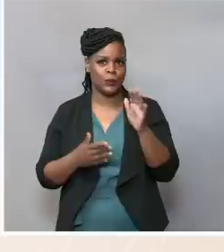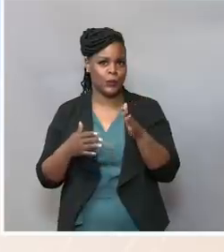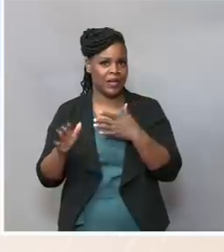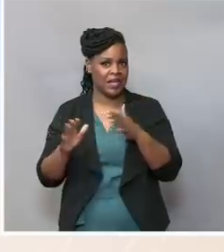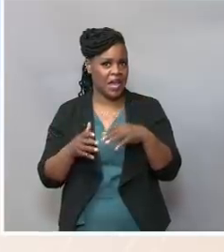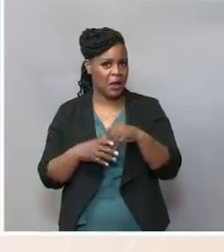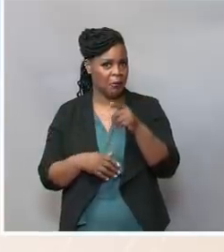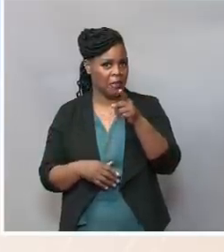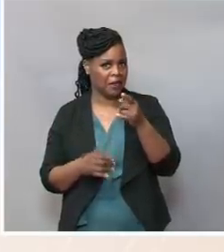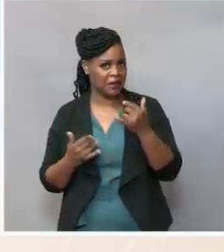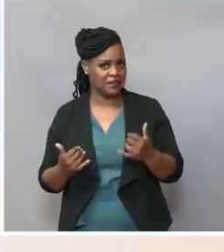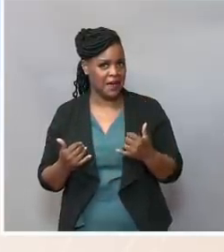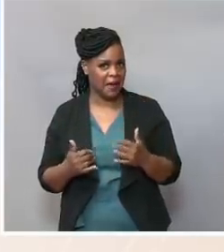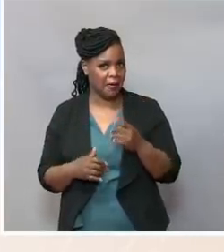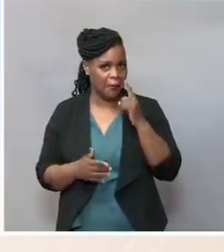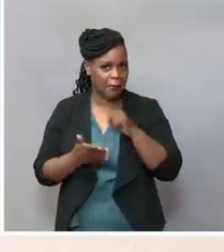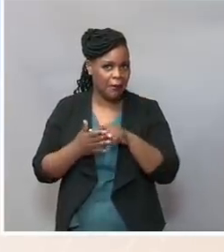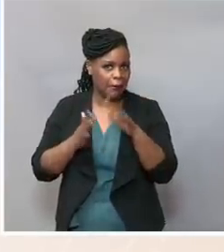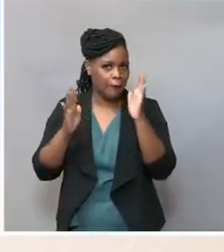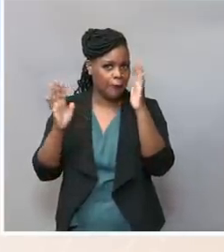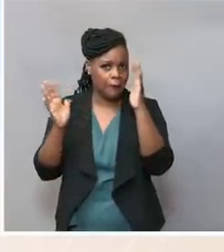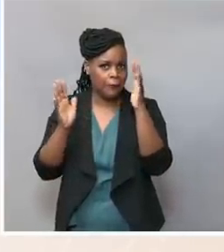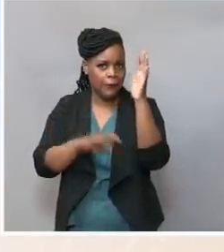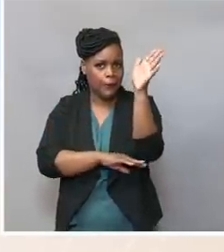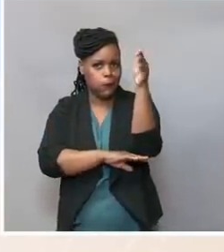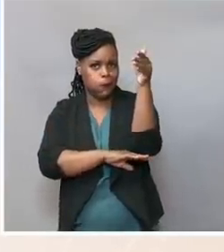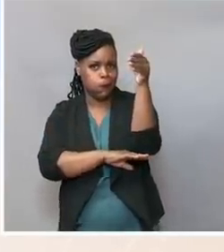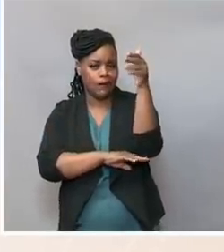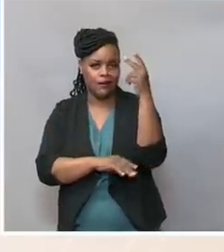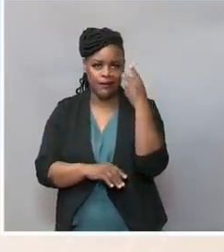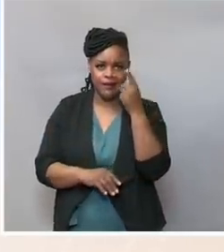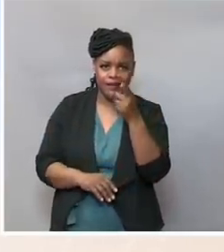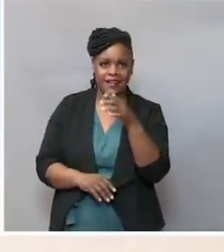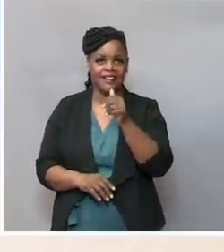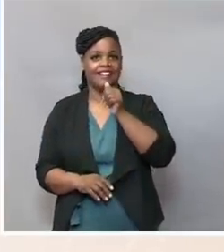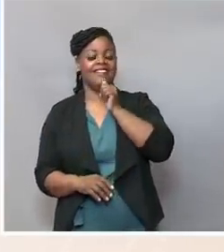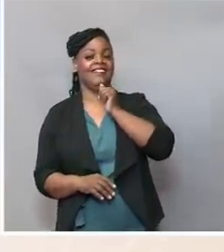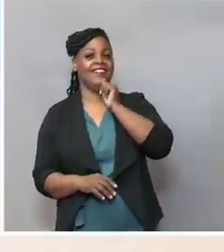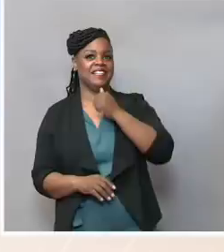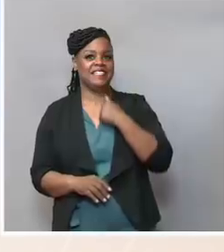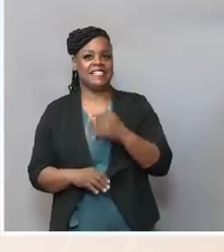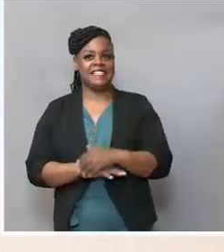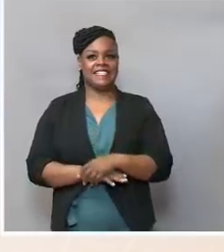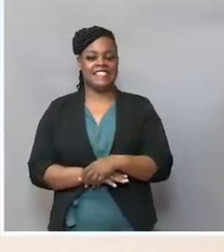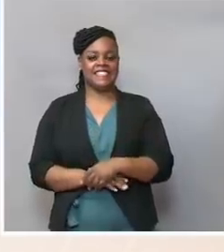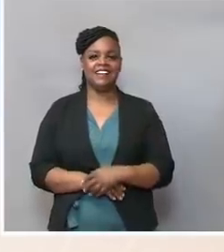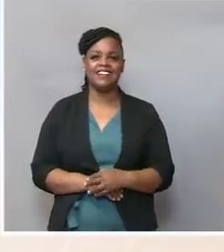and so thanks for standing out there and joining us. I mean, what you know, we just finished --